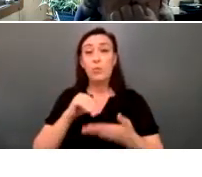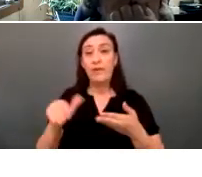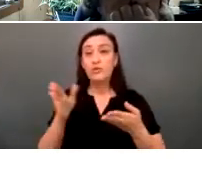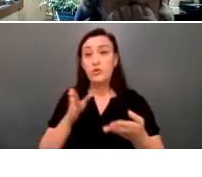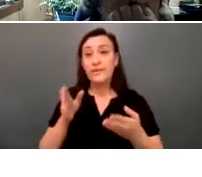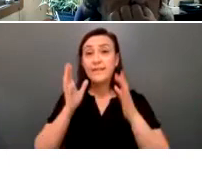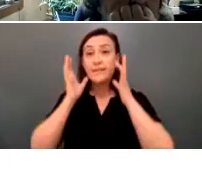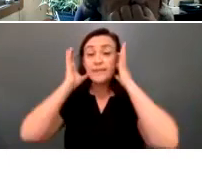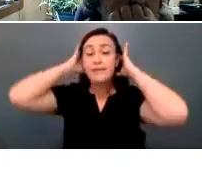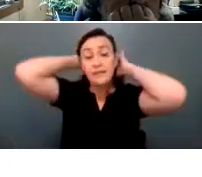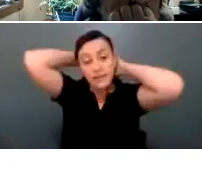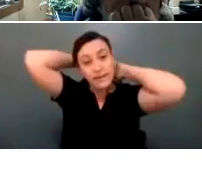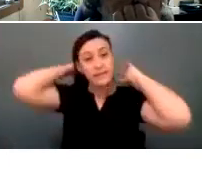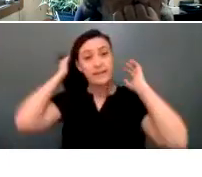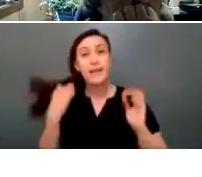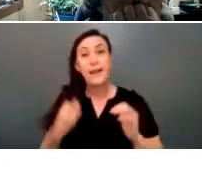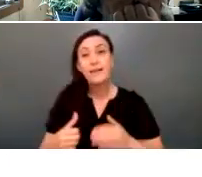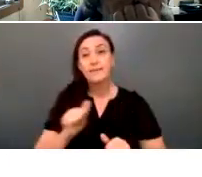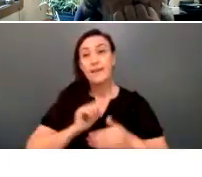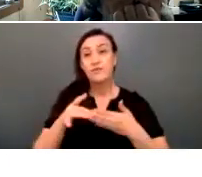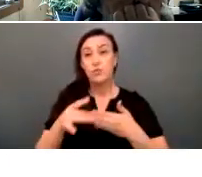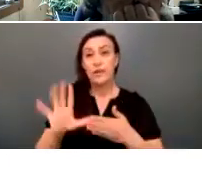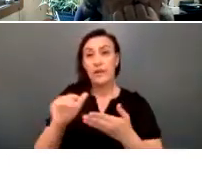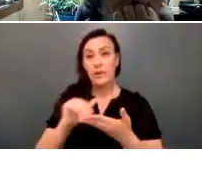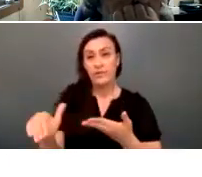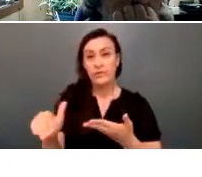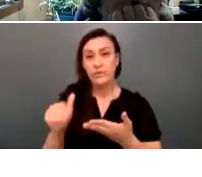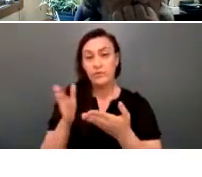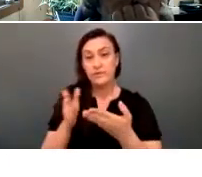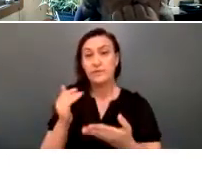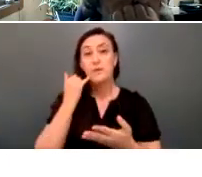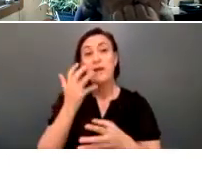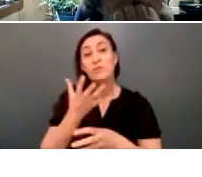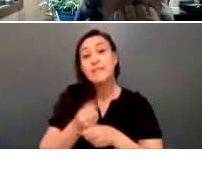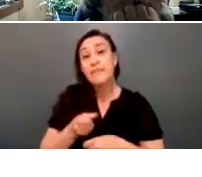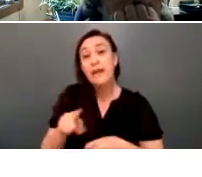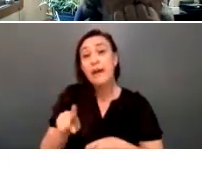self direct their waiver services. So if I'm receiving waiver supports, is Ryan and I want to be able to self